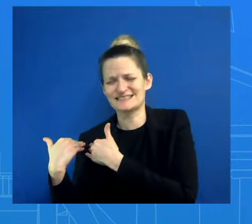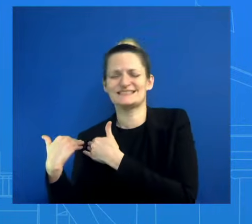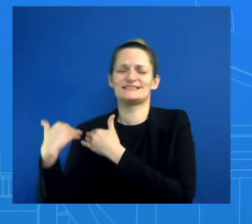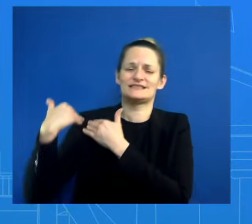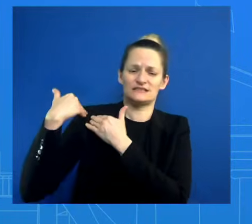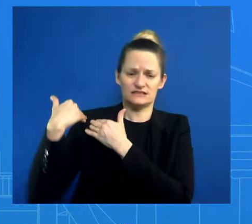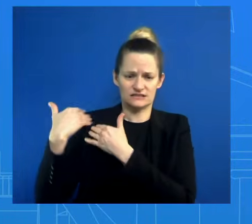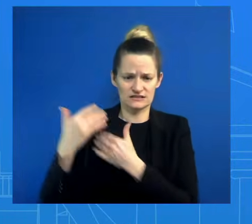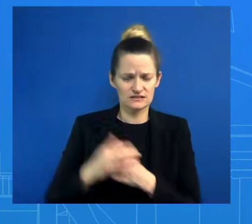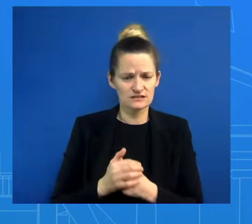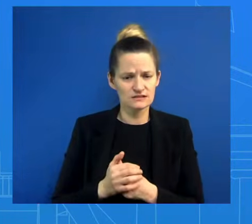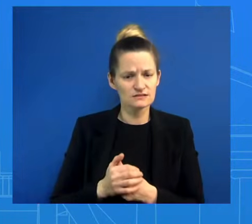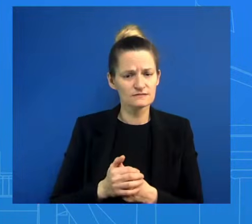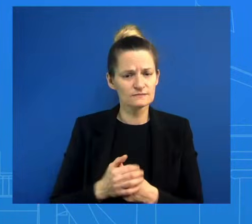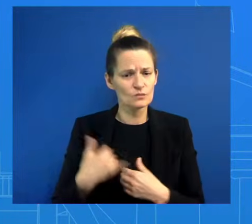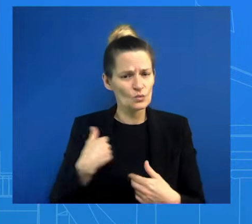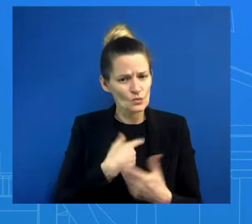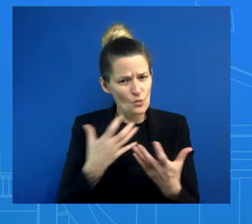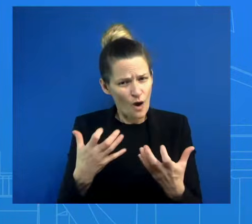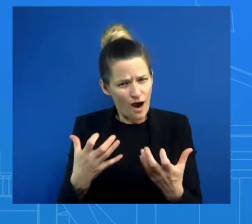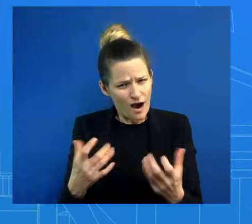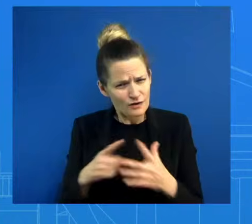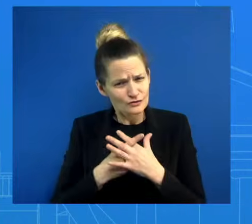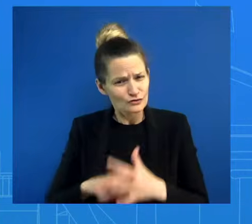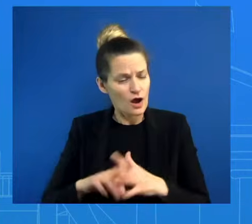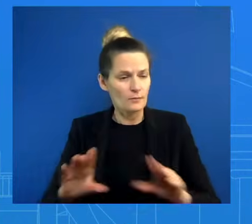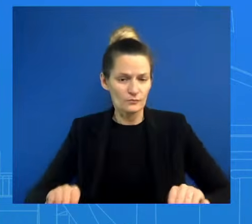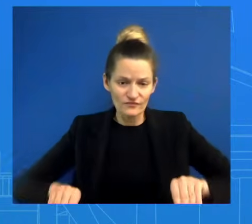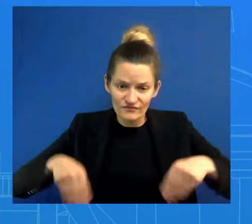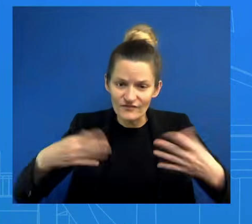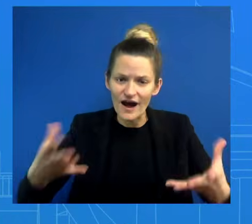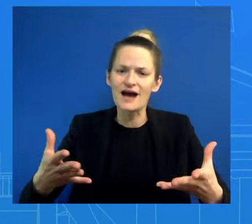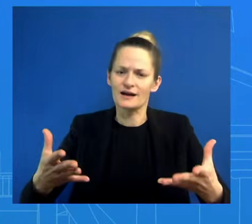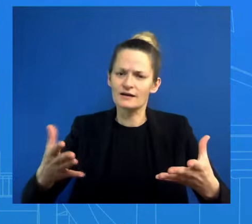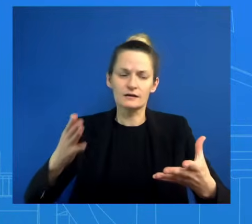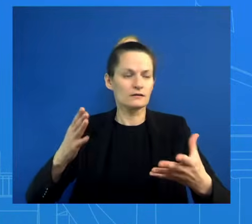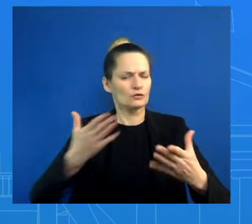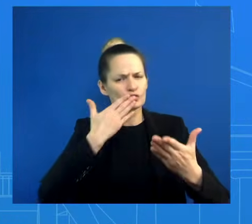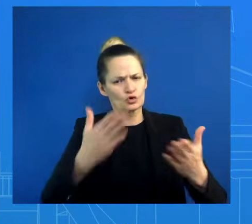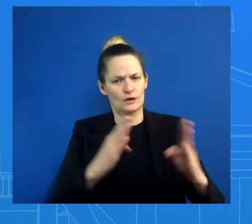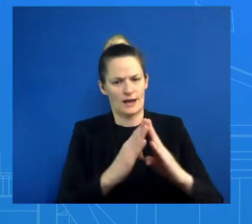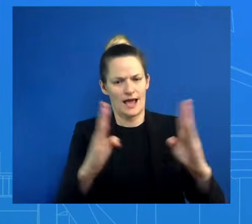Just last month, the White House hosted a range of tenants and tenant advocates for listening sessions